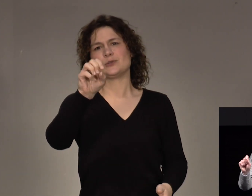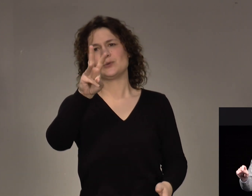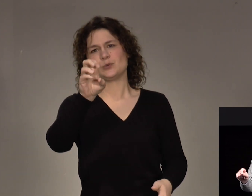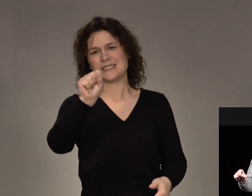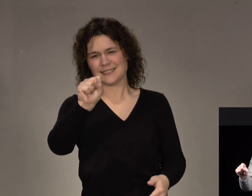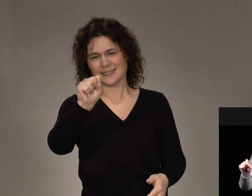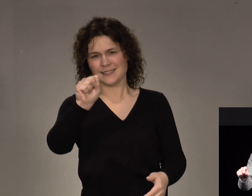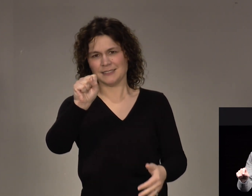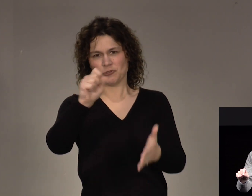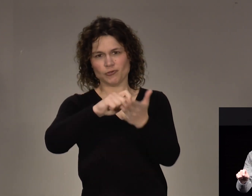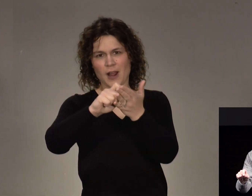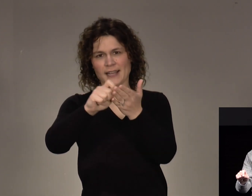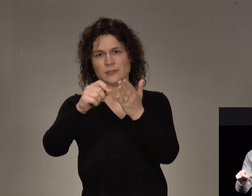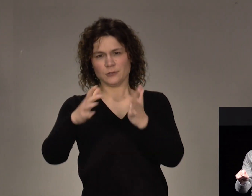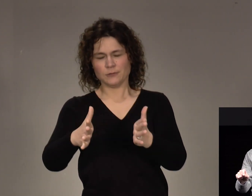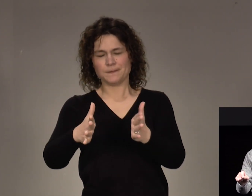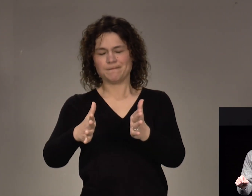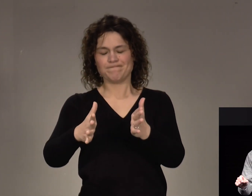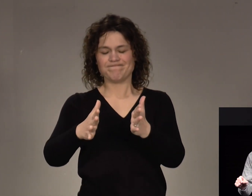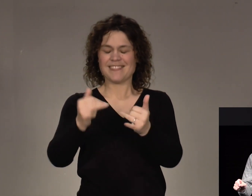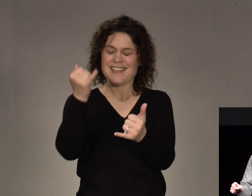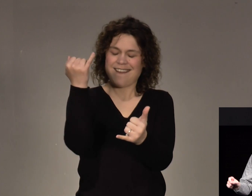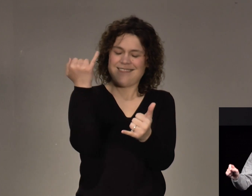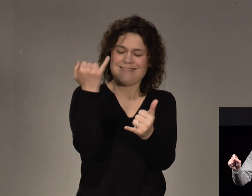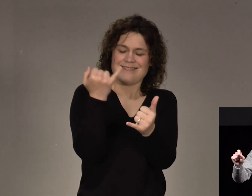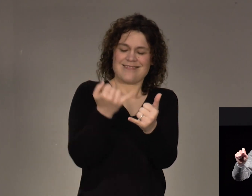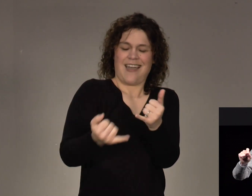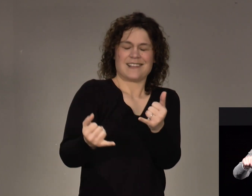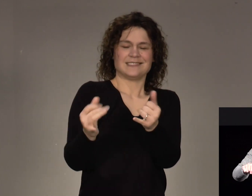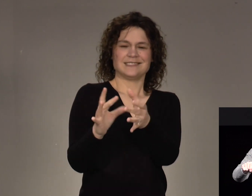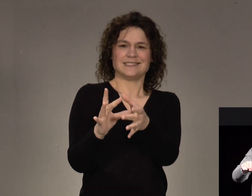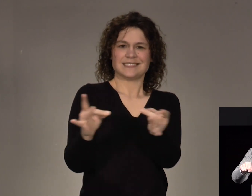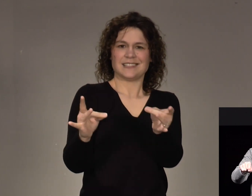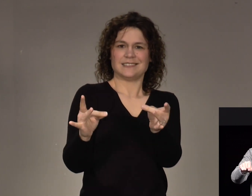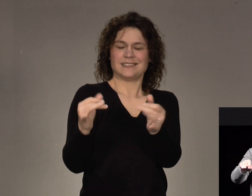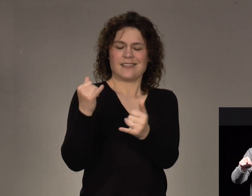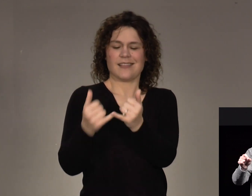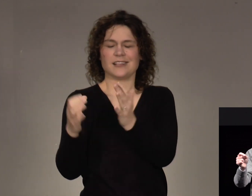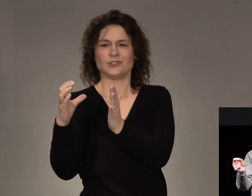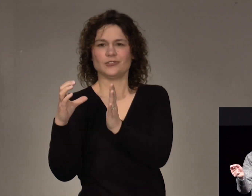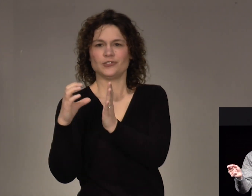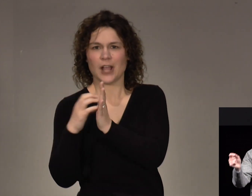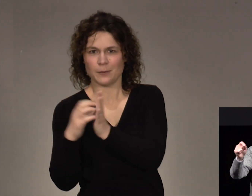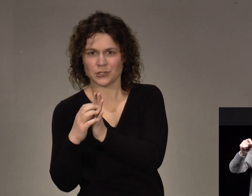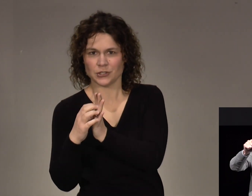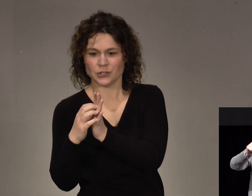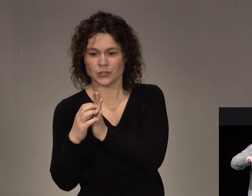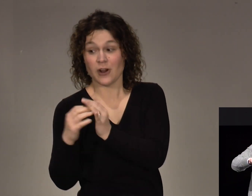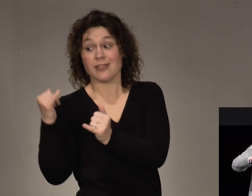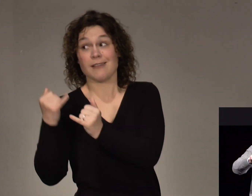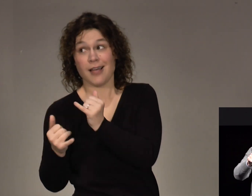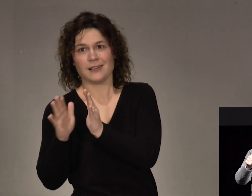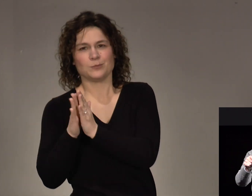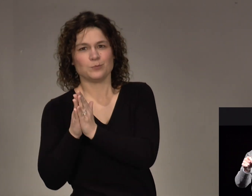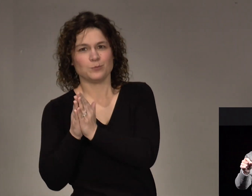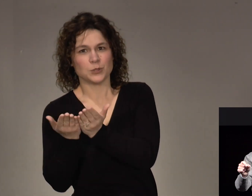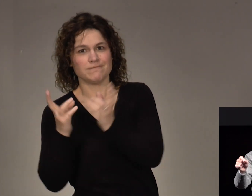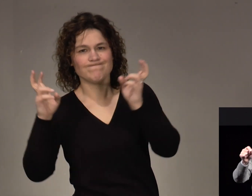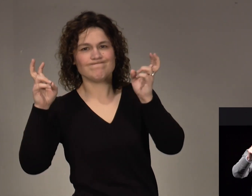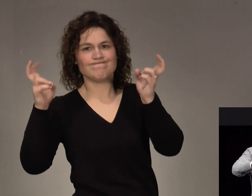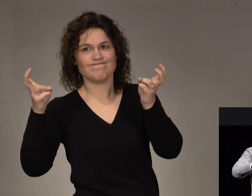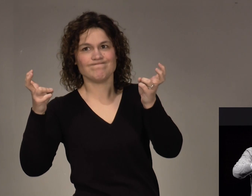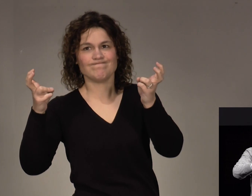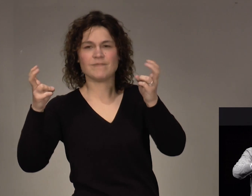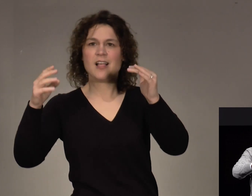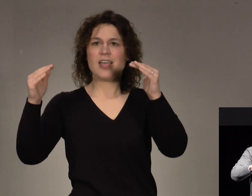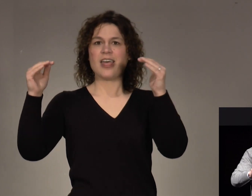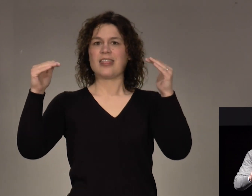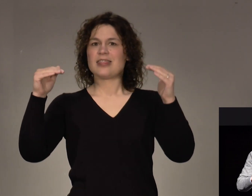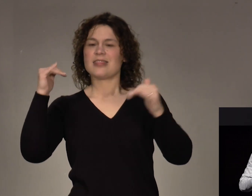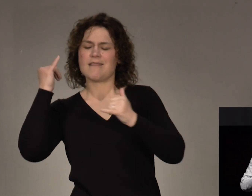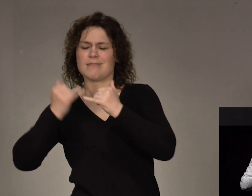last sentence of the last chapter of the last book titled, "The Last Battle," in his